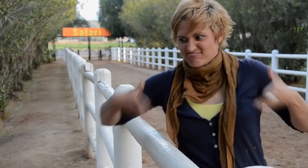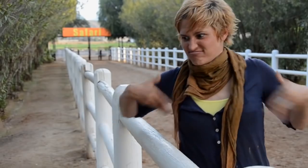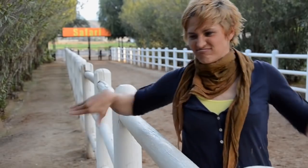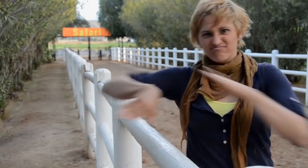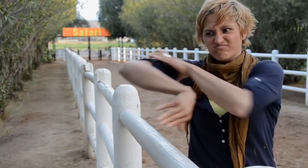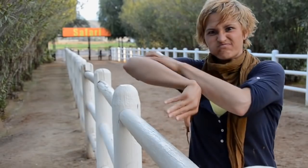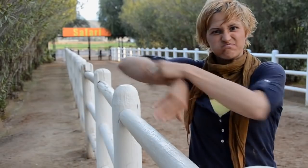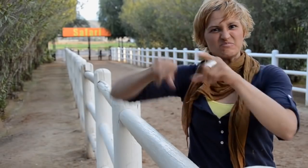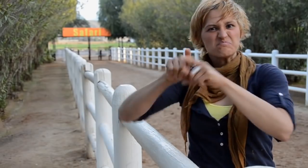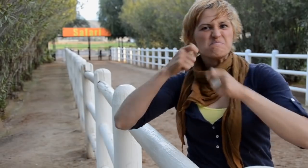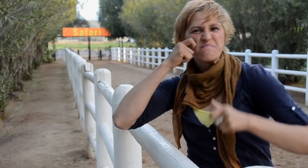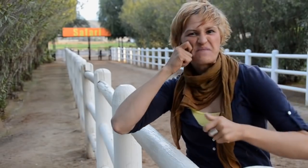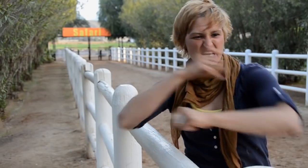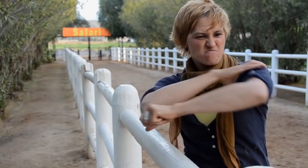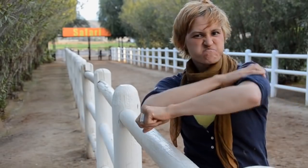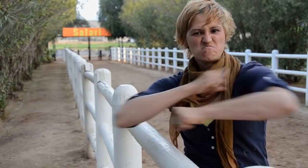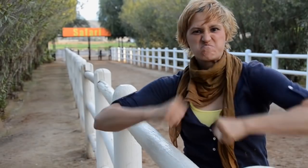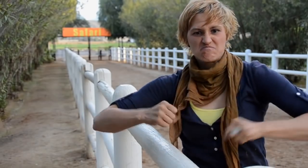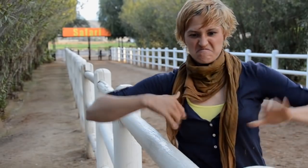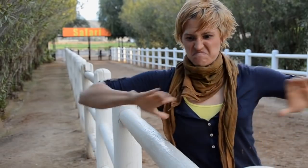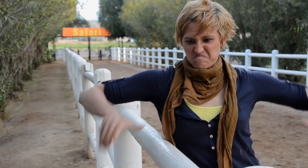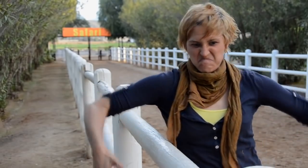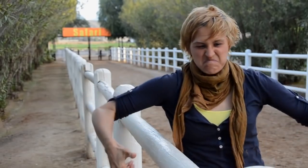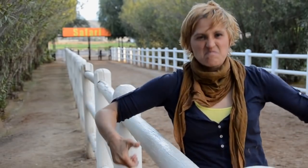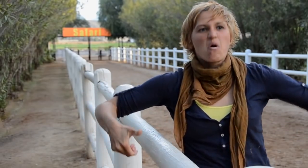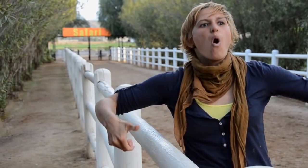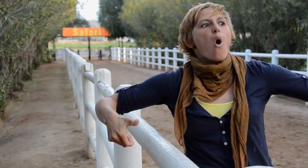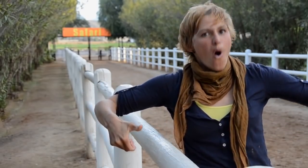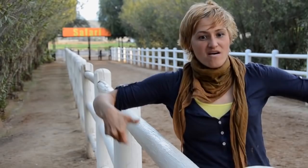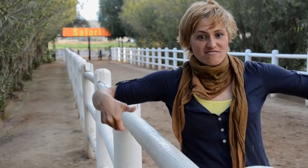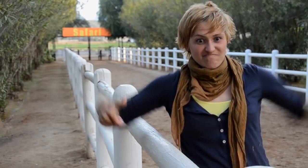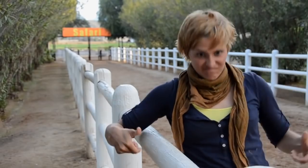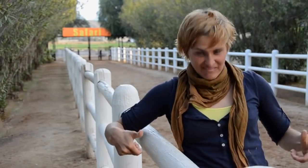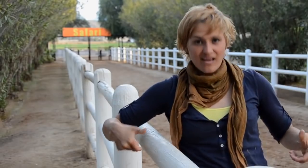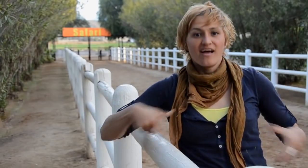the ostrich’s face as its put in place to keep it calm.